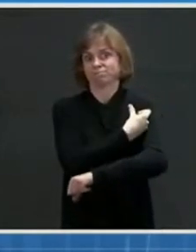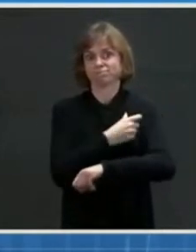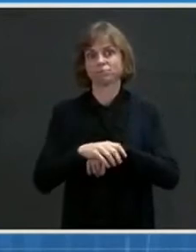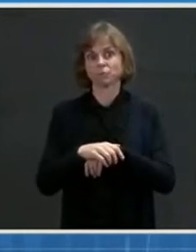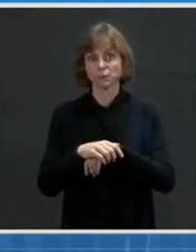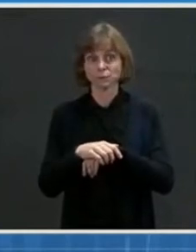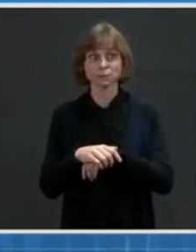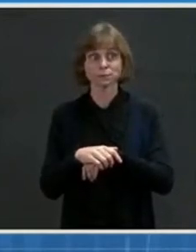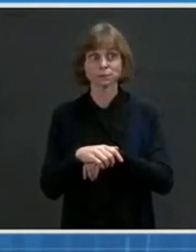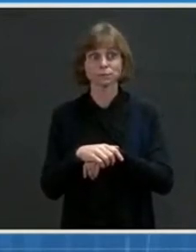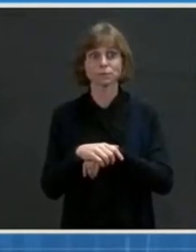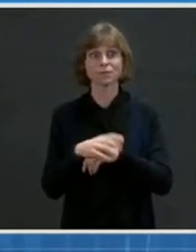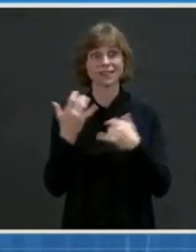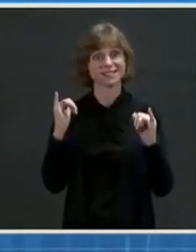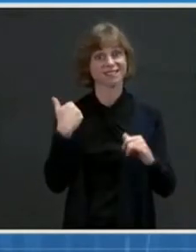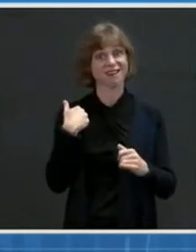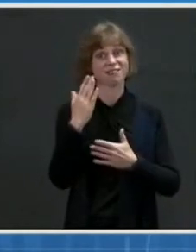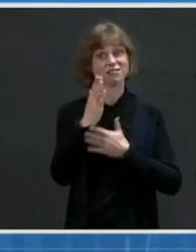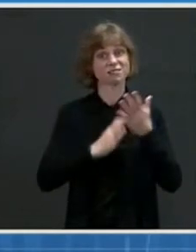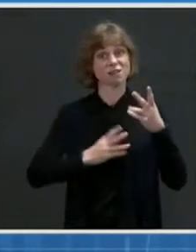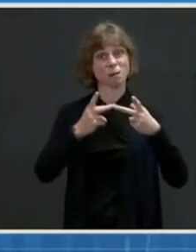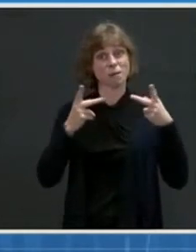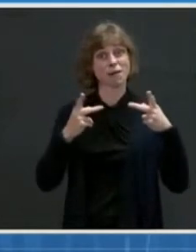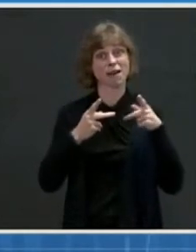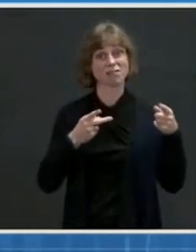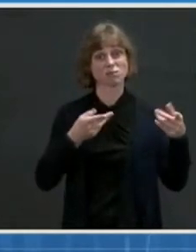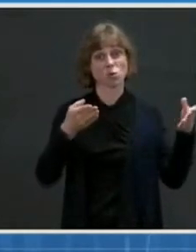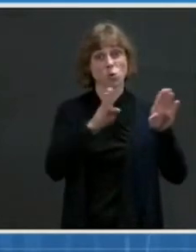AS QUICKLY AS POSSIBLE.